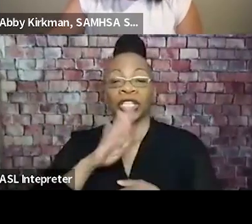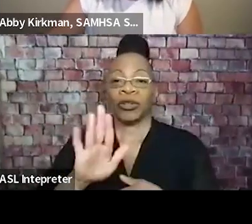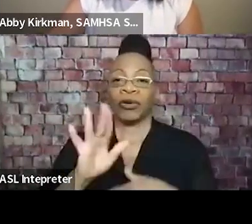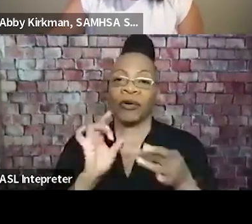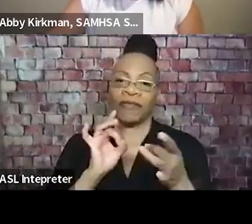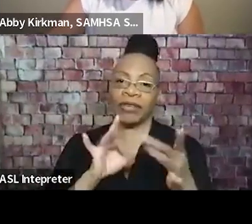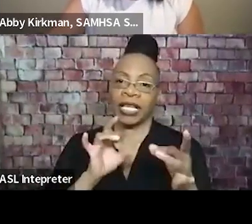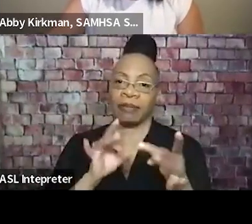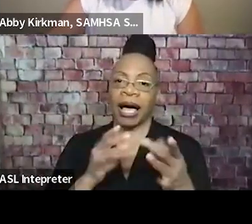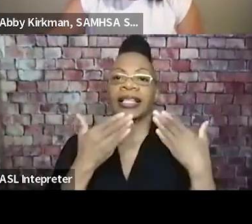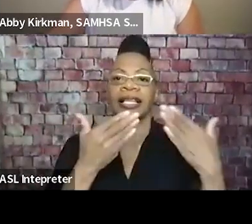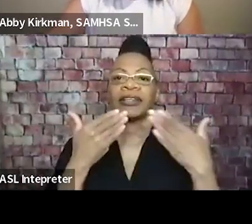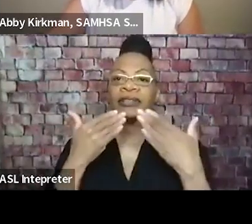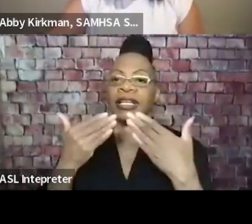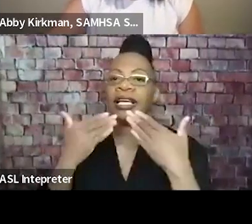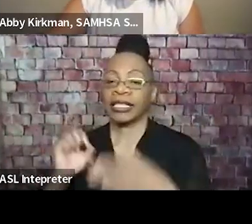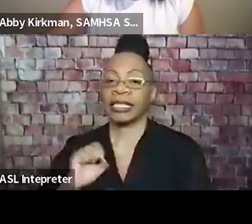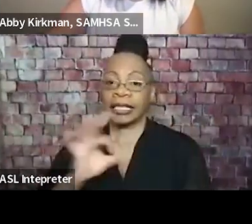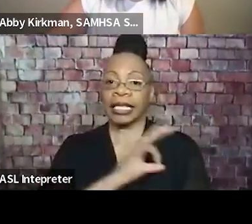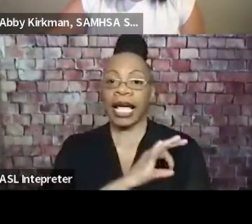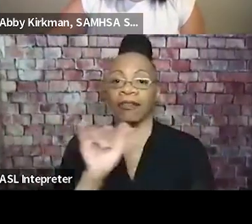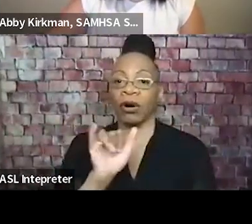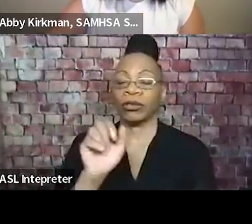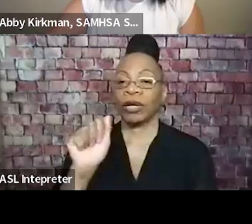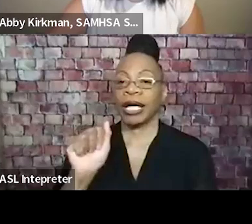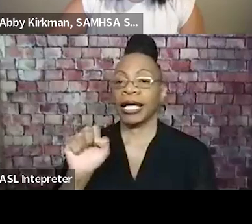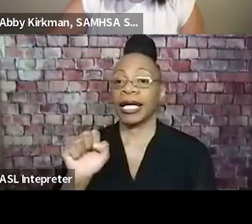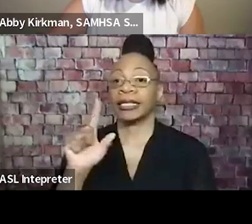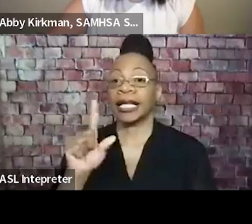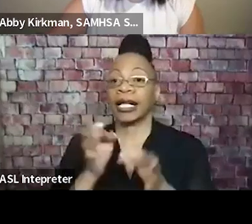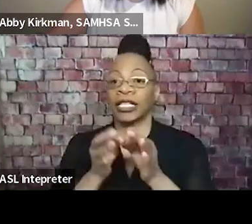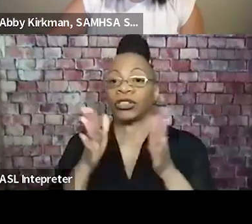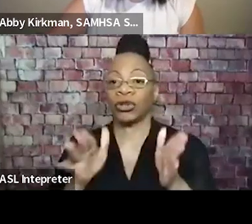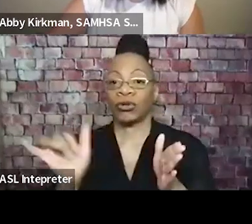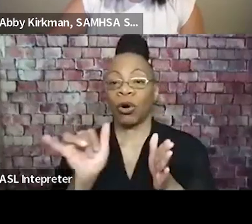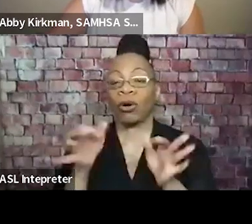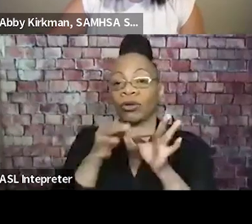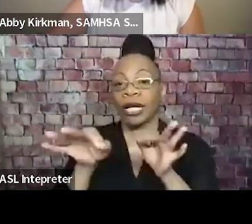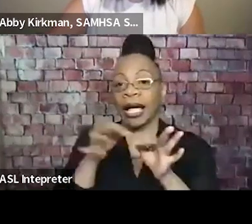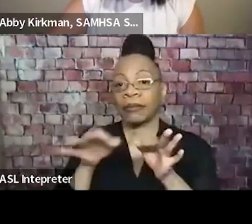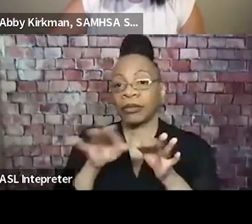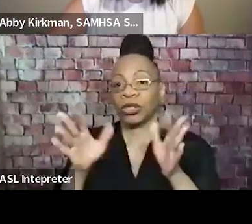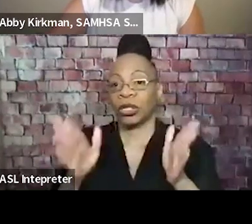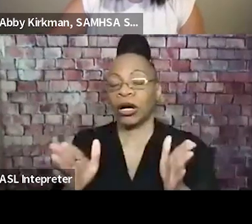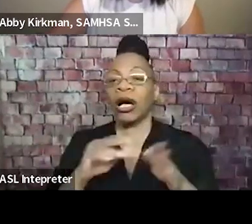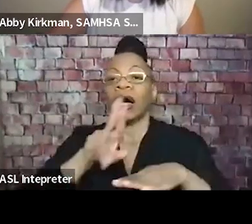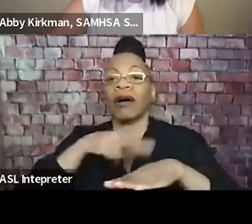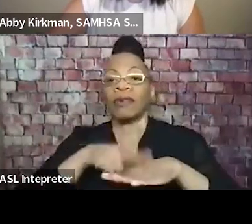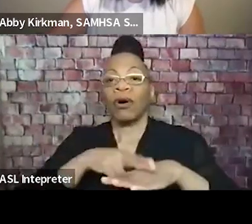and our ASL and closed captioners for your time today. And of course you please reach out to us to review your MSRs.